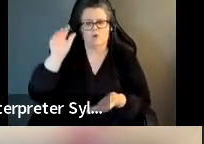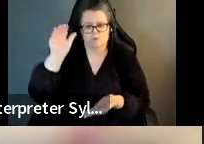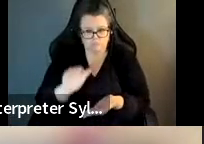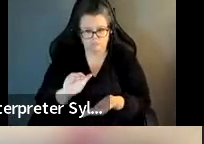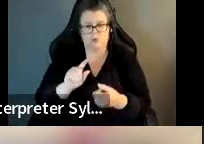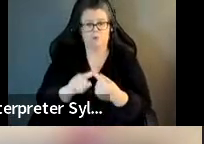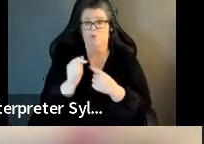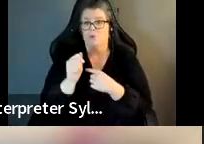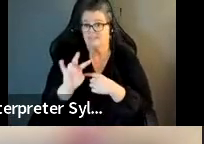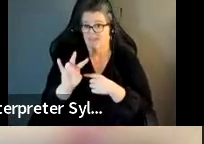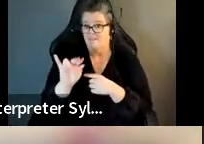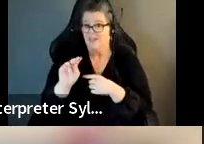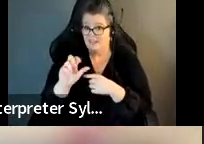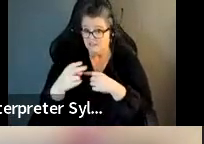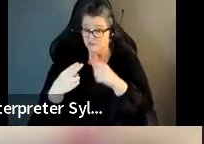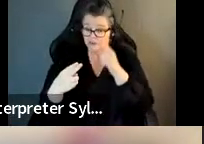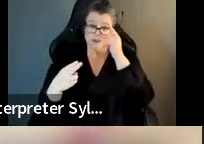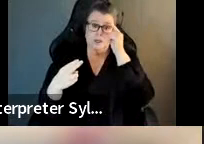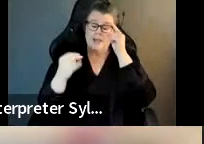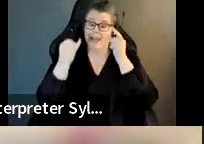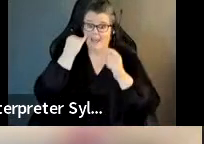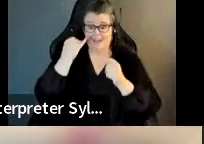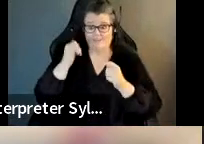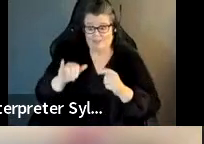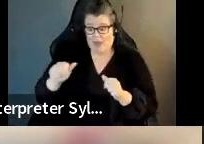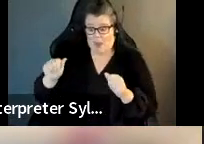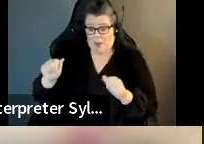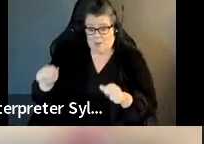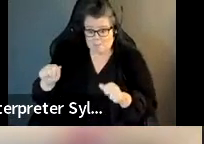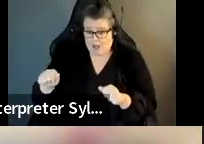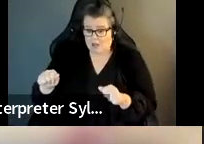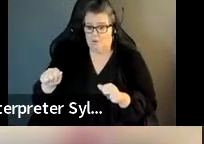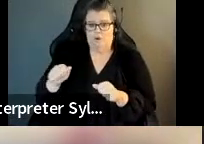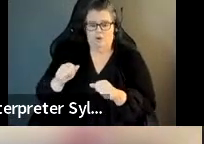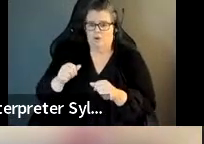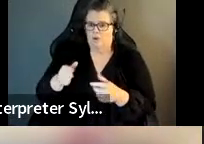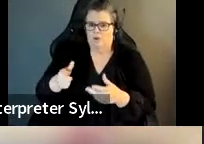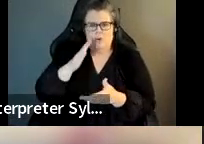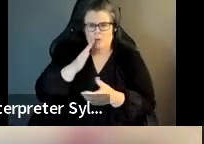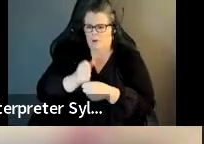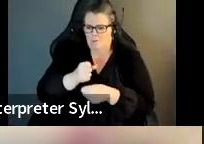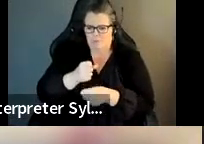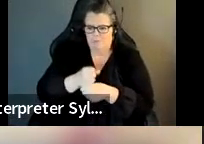inches, even if it is-was possible without making the equipment unusable for diagnosis